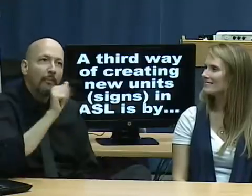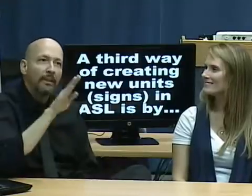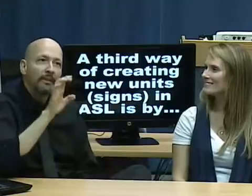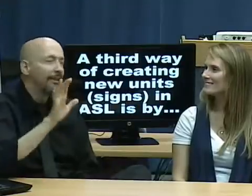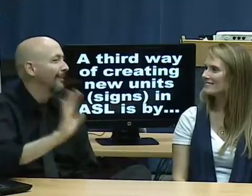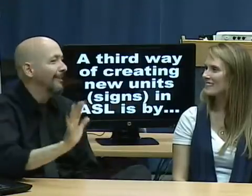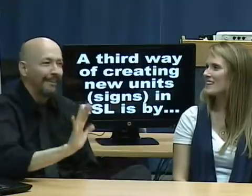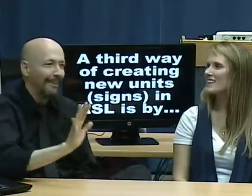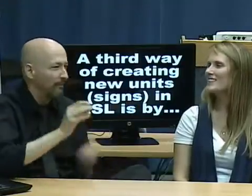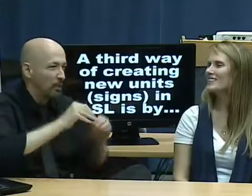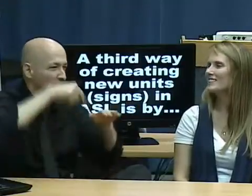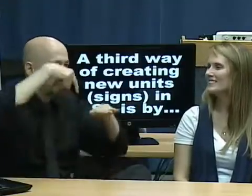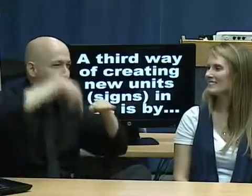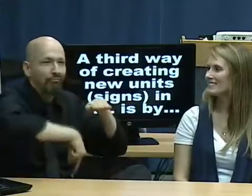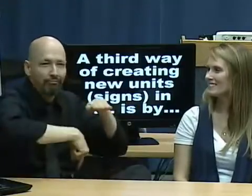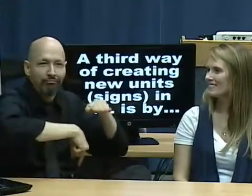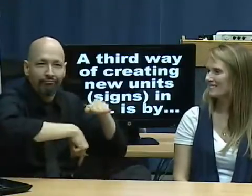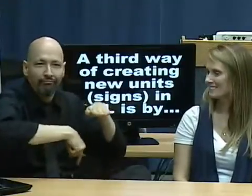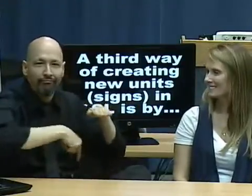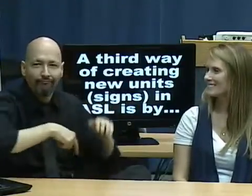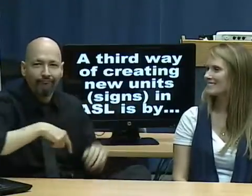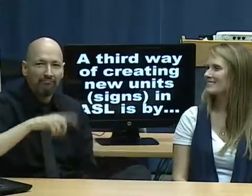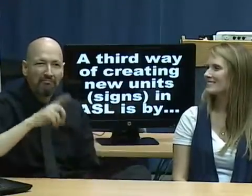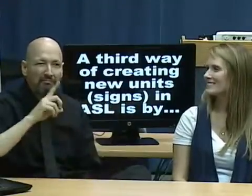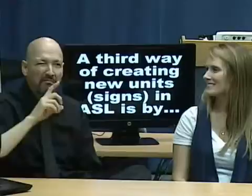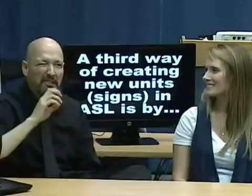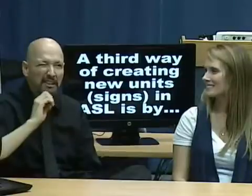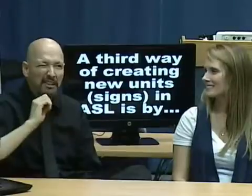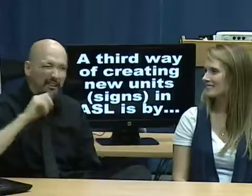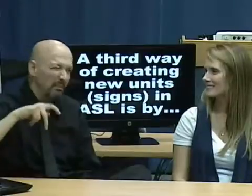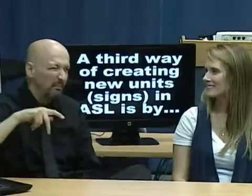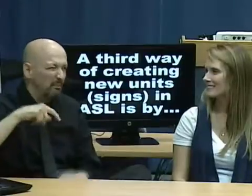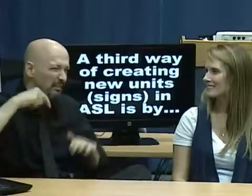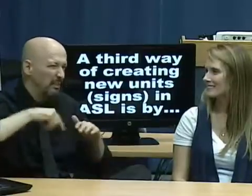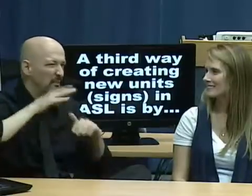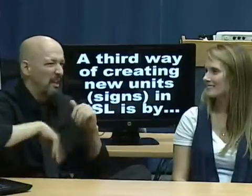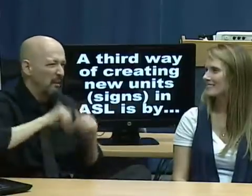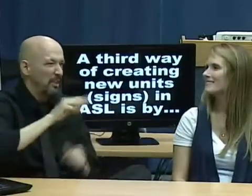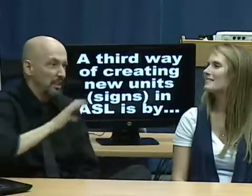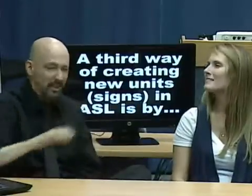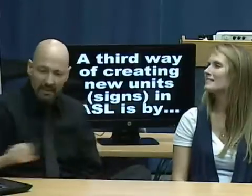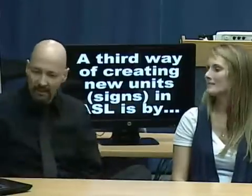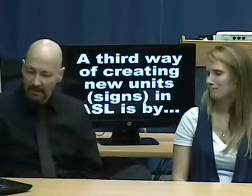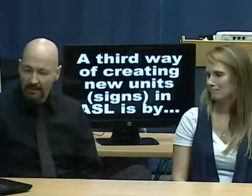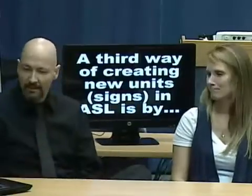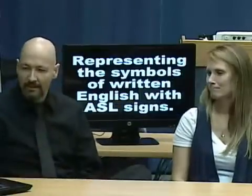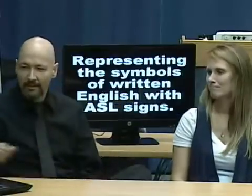"I already learned my ABCs." No, no. This is more in-depth. D-E-E-P It's deeper than the alphabet.